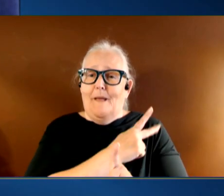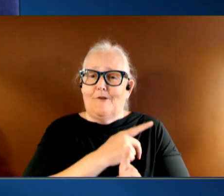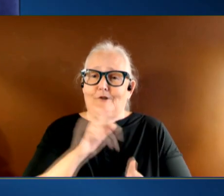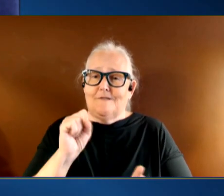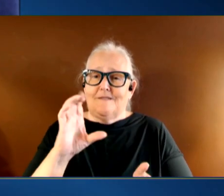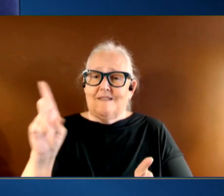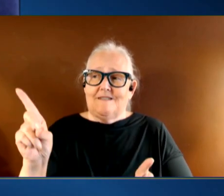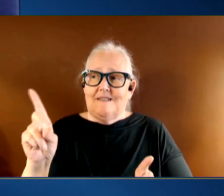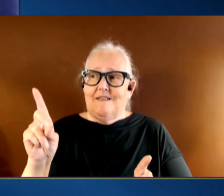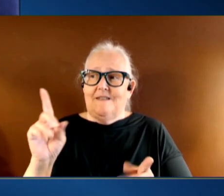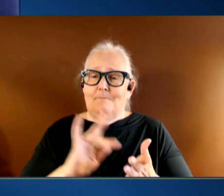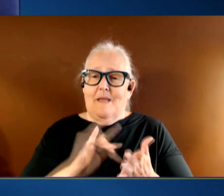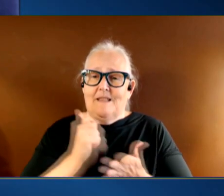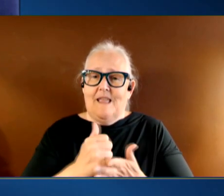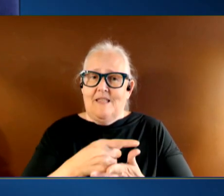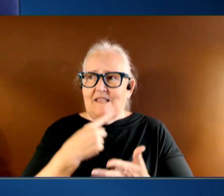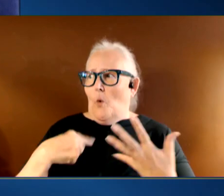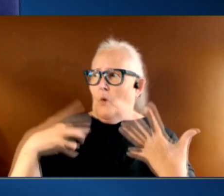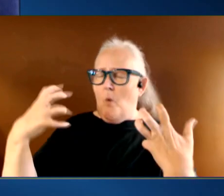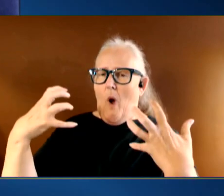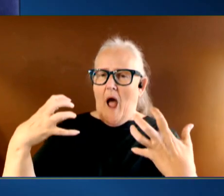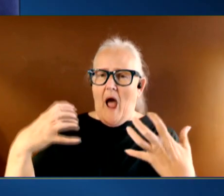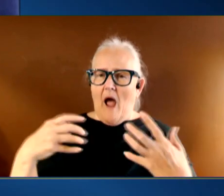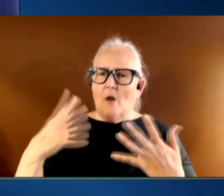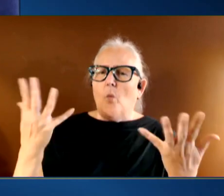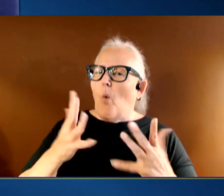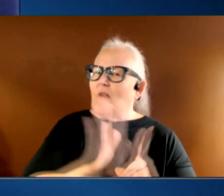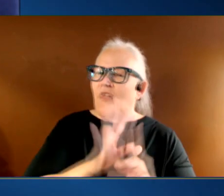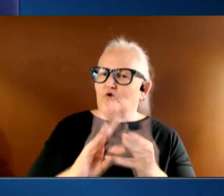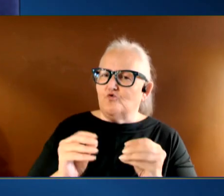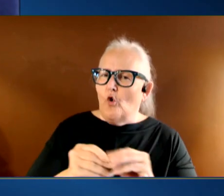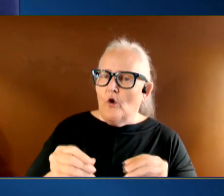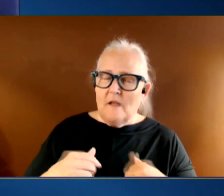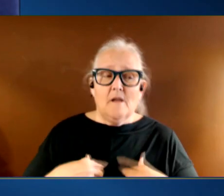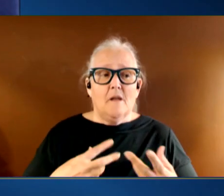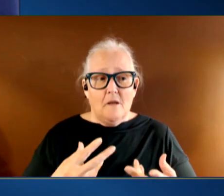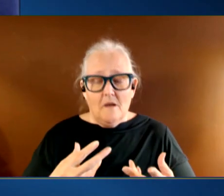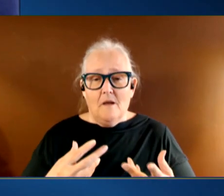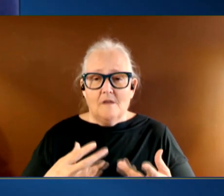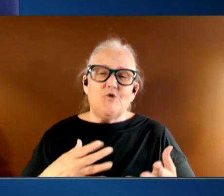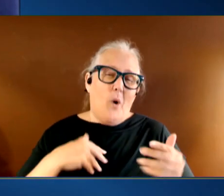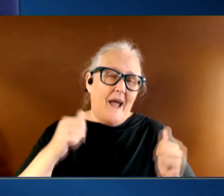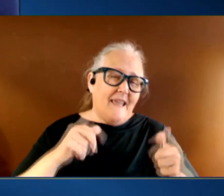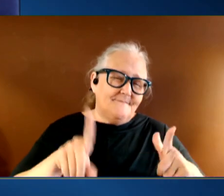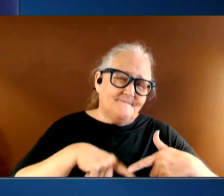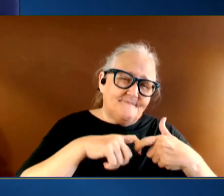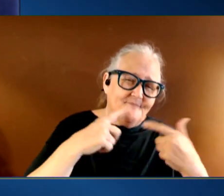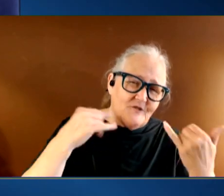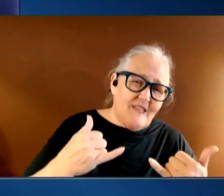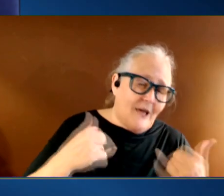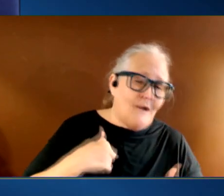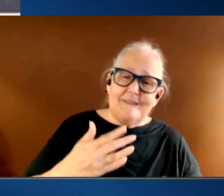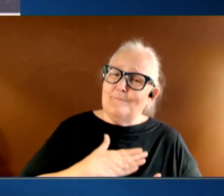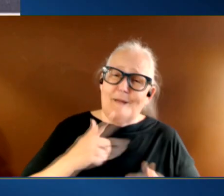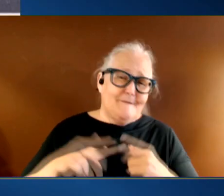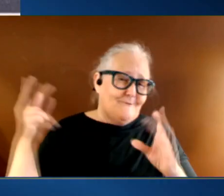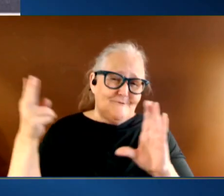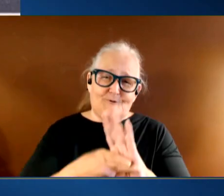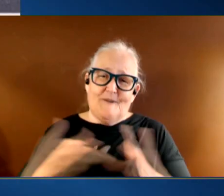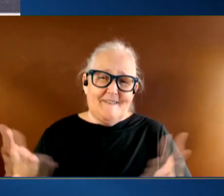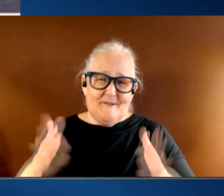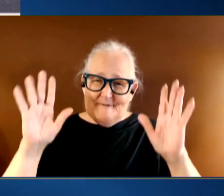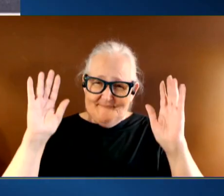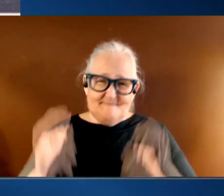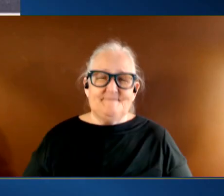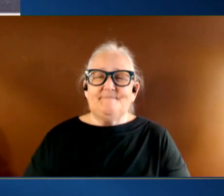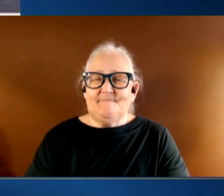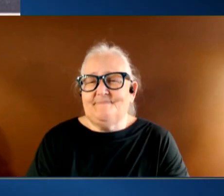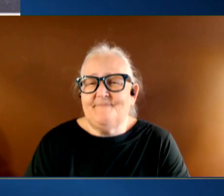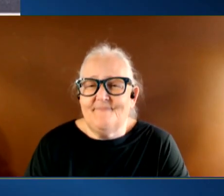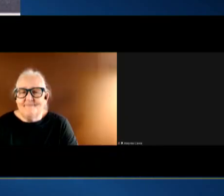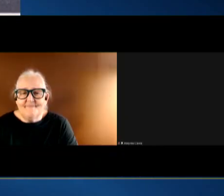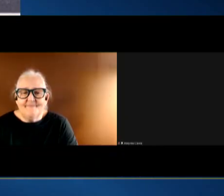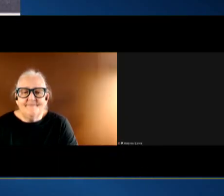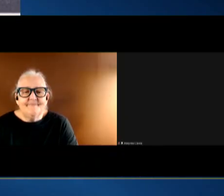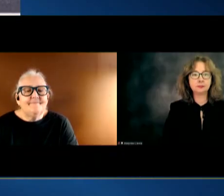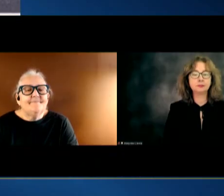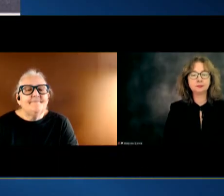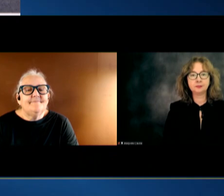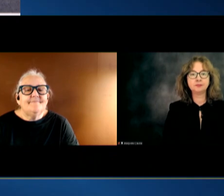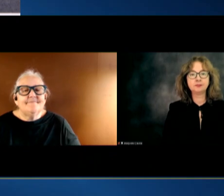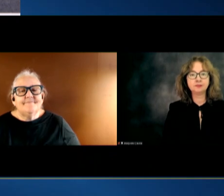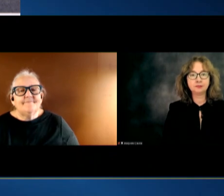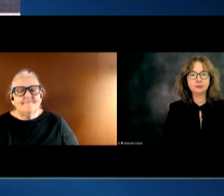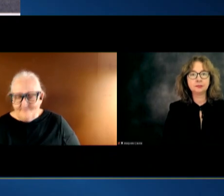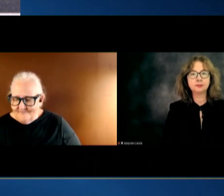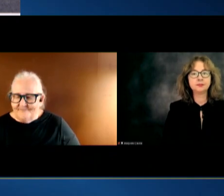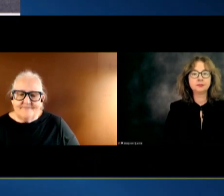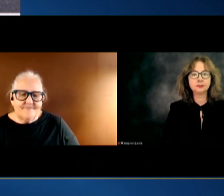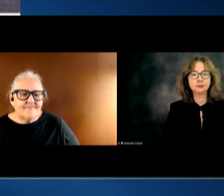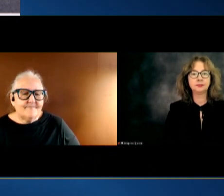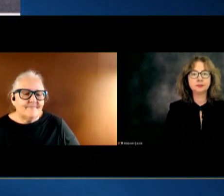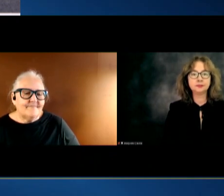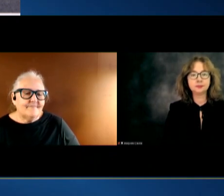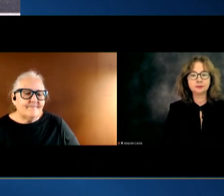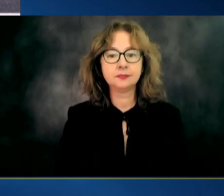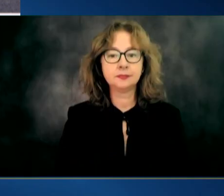of our people. Can you tell us their story?" So, I can stop there, and I'm really happy to be here.